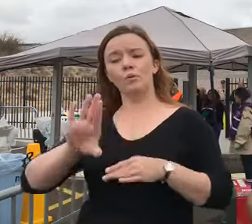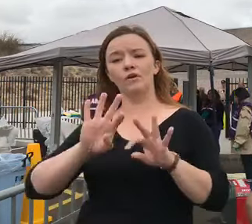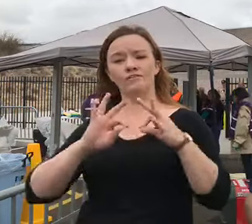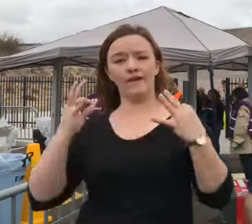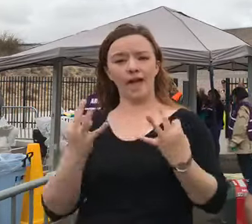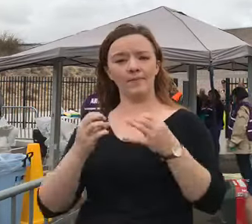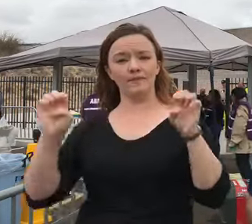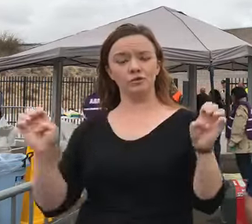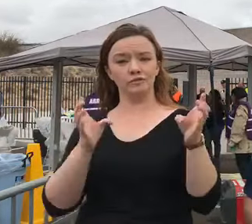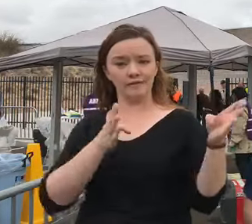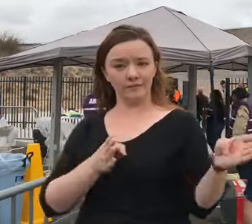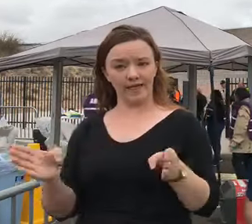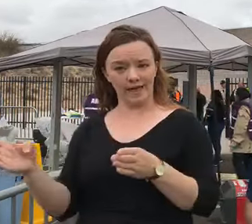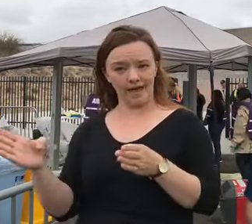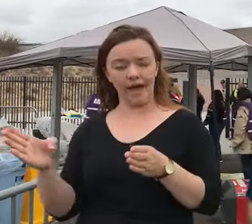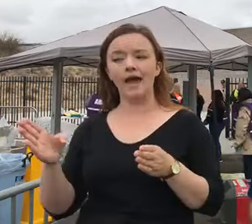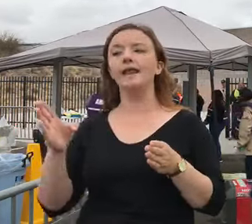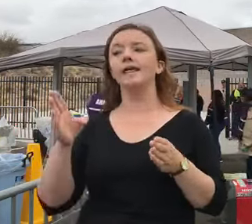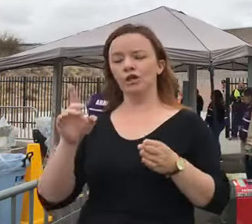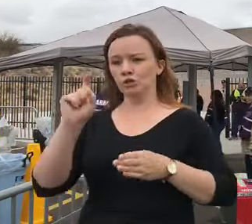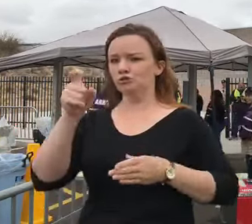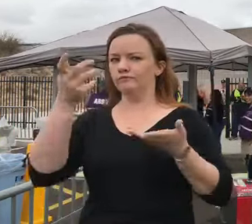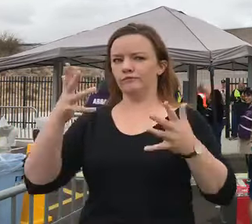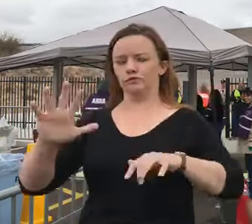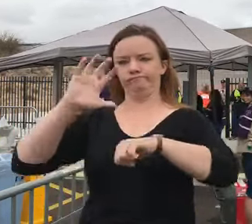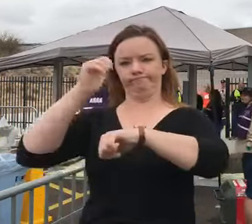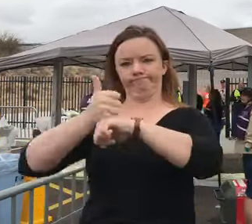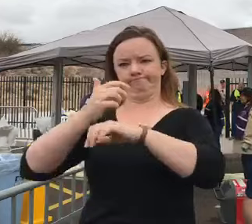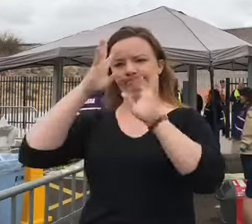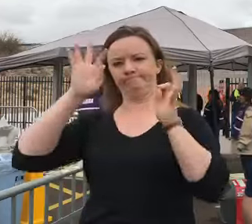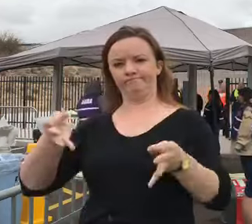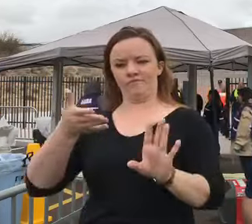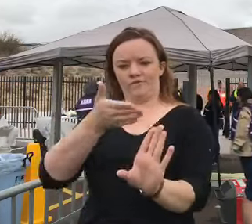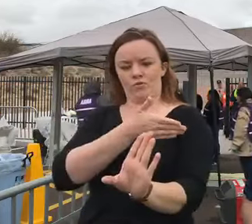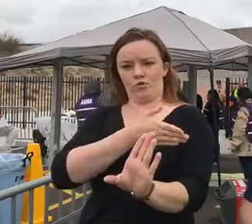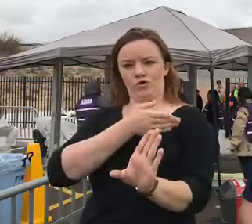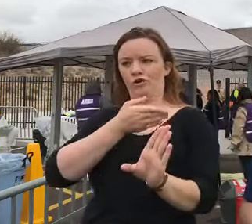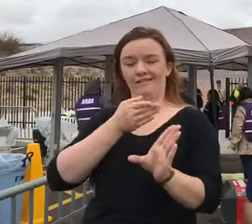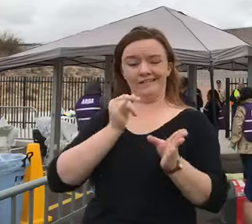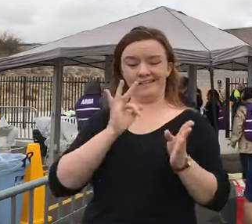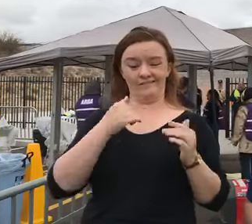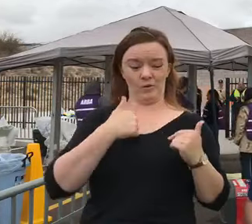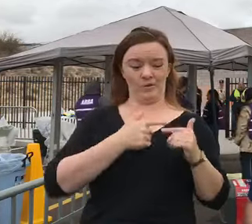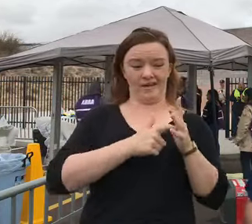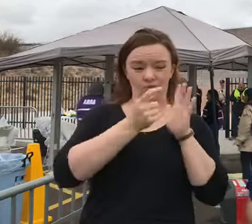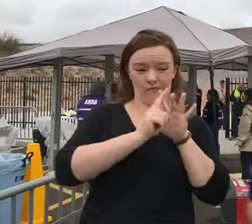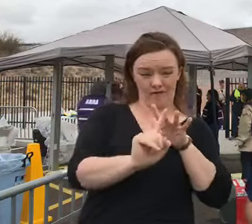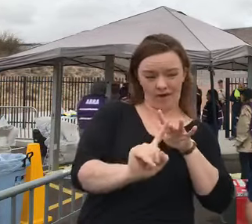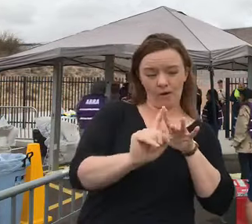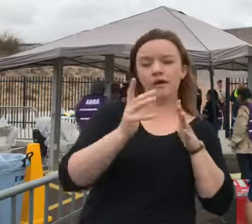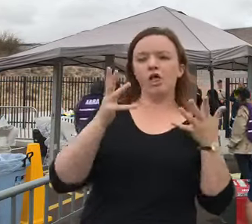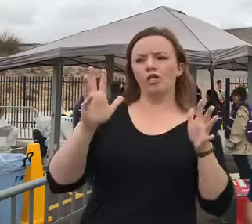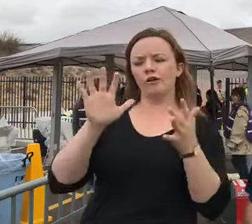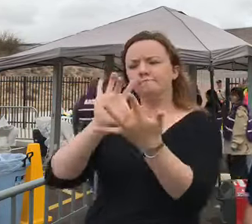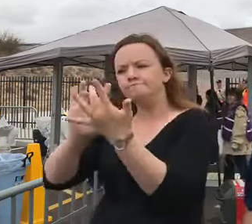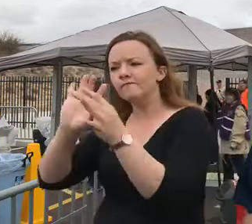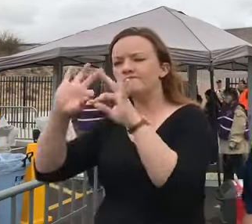emergency plan you've already determined ahead of time where you can go in the case, in the event that you need to be evacuated for any circumstance.